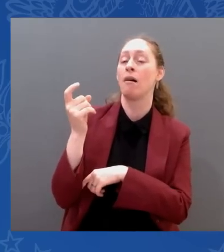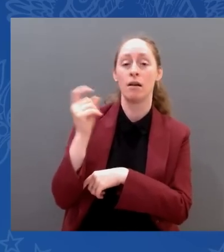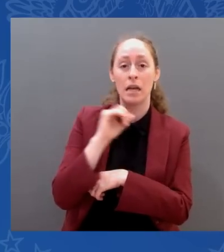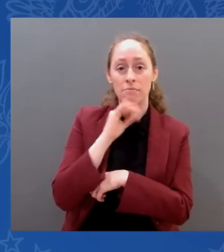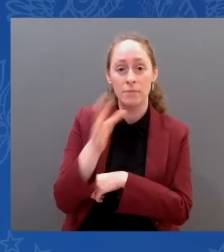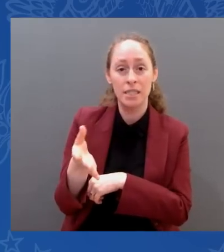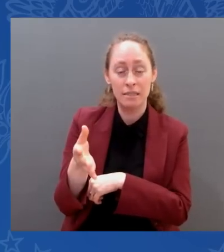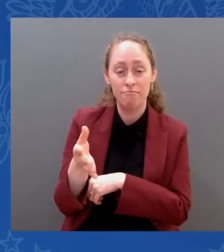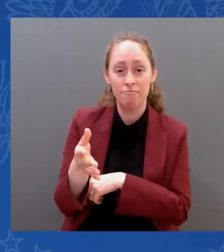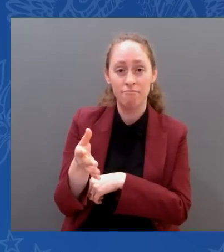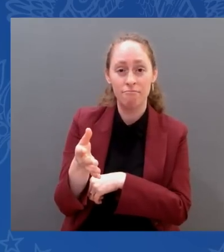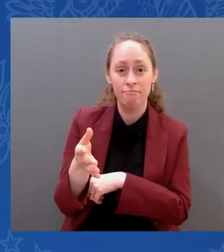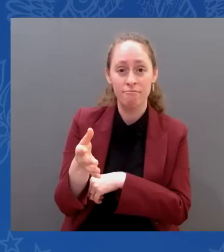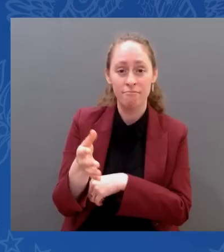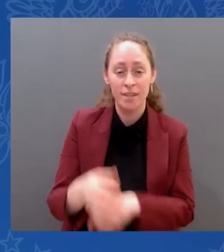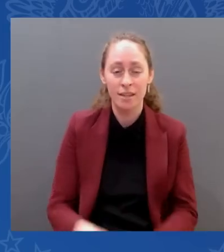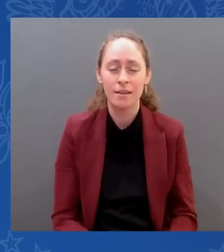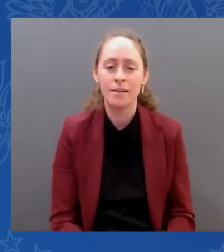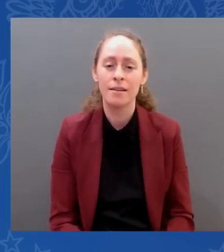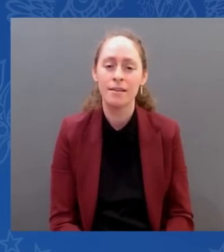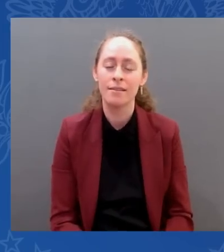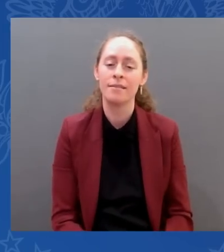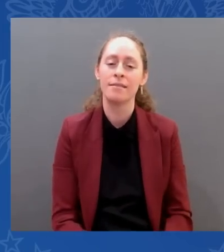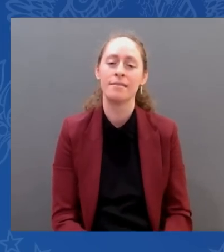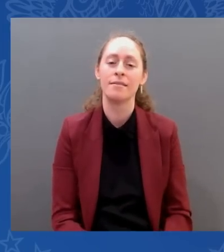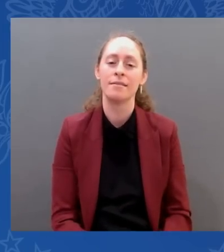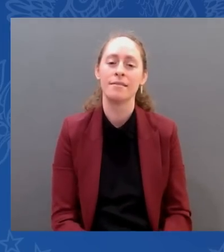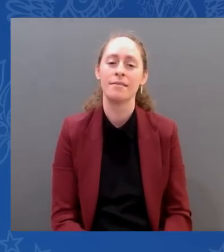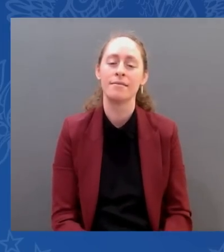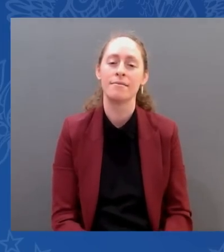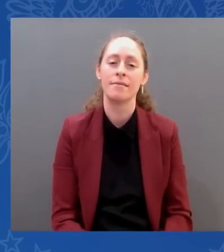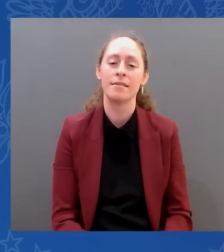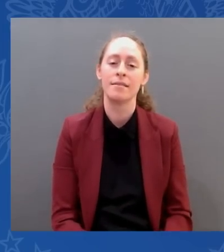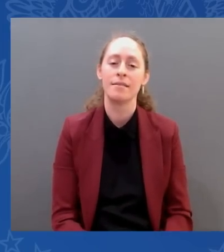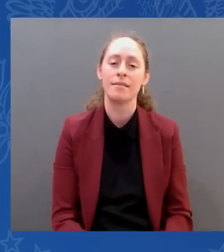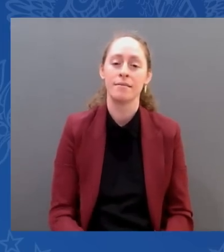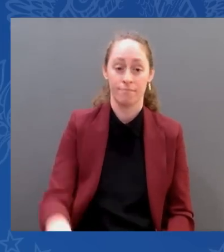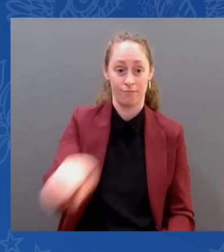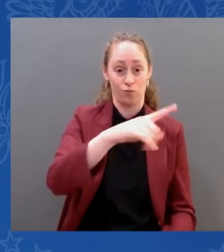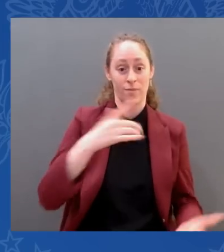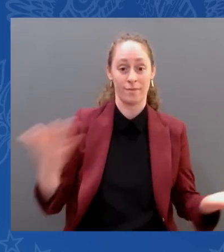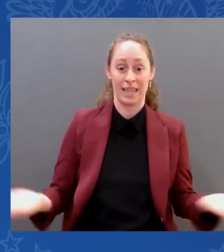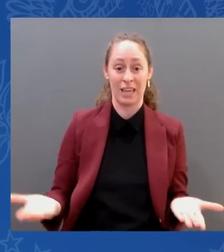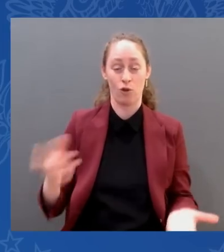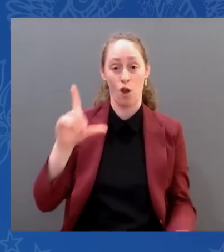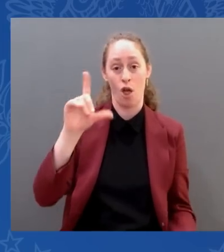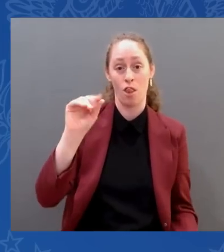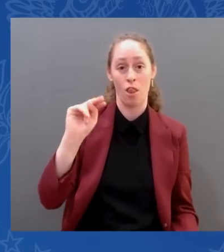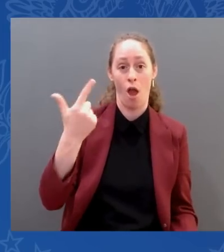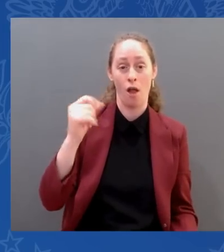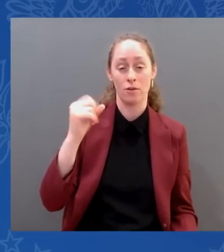are paying, literally, on a percentage basis. So he hasn't walked back from his plans.